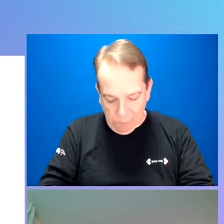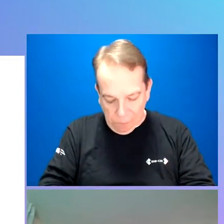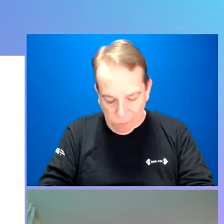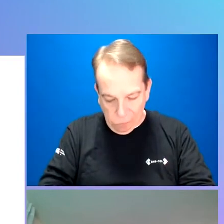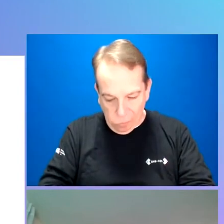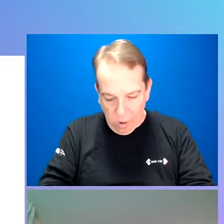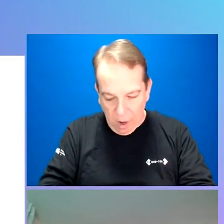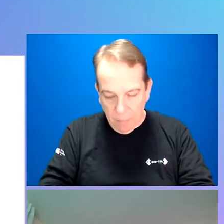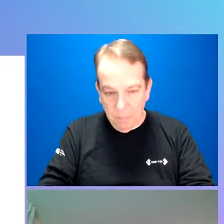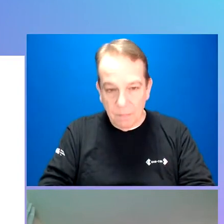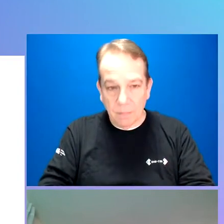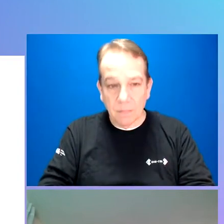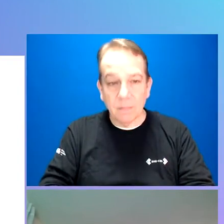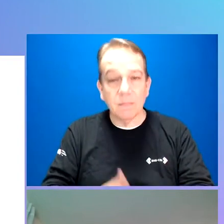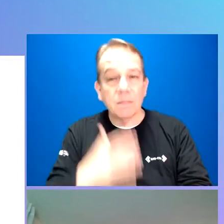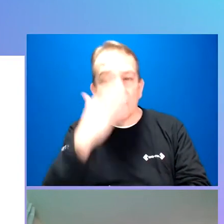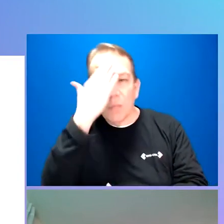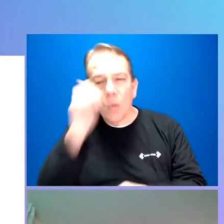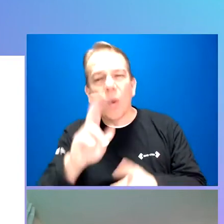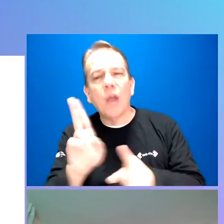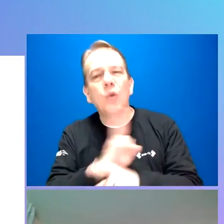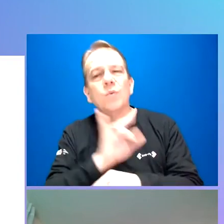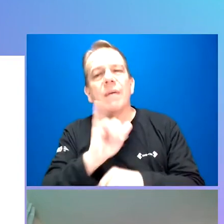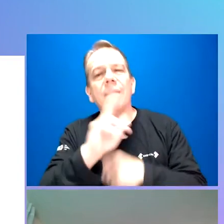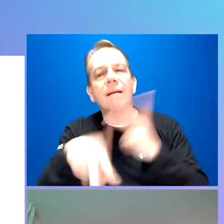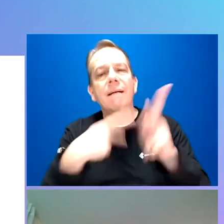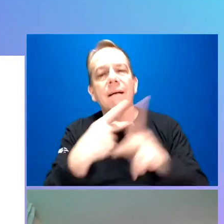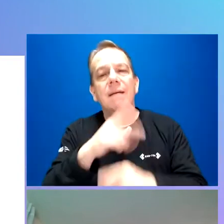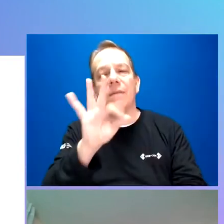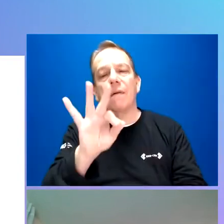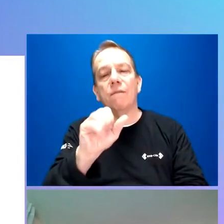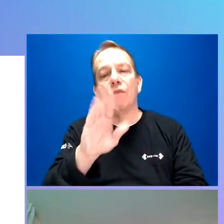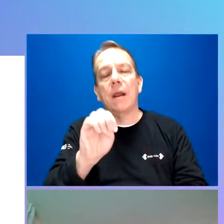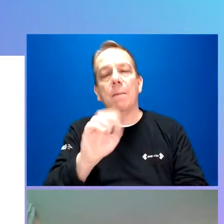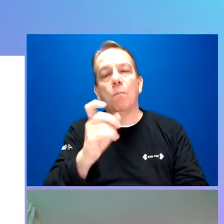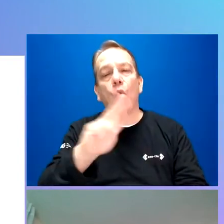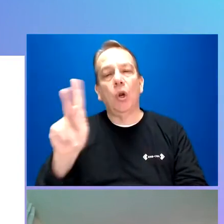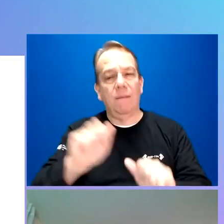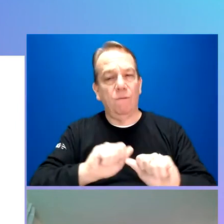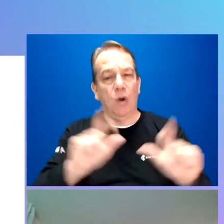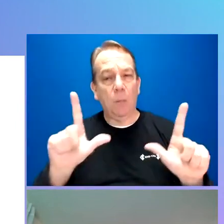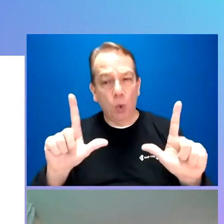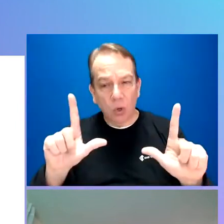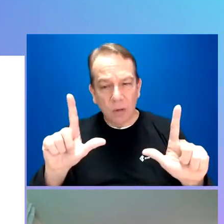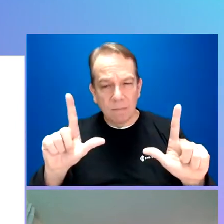framework? Uh, this CBT